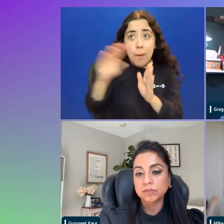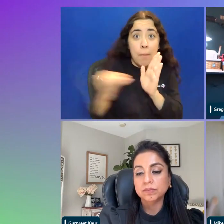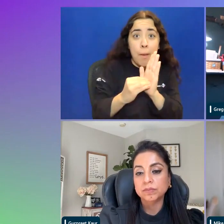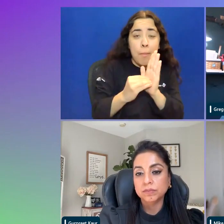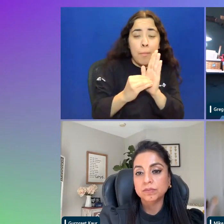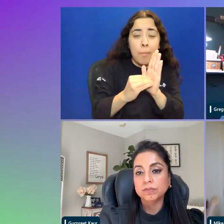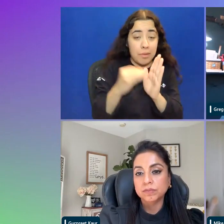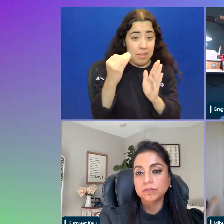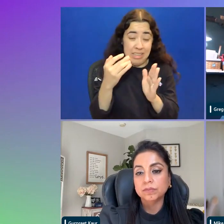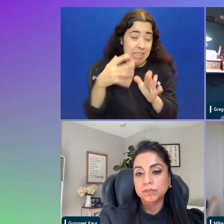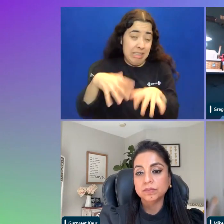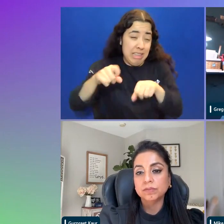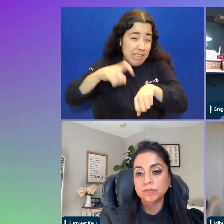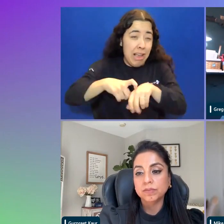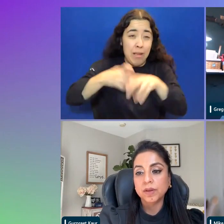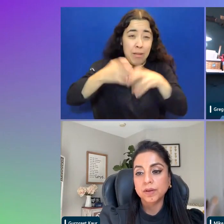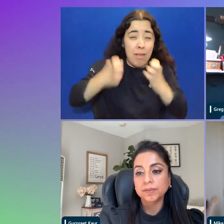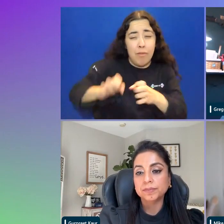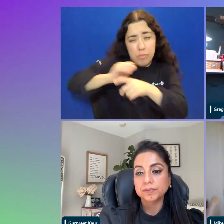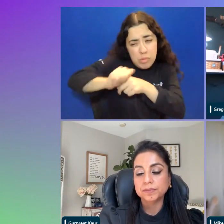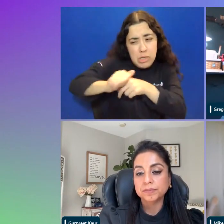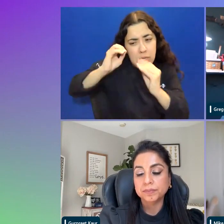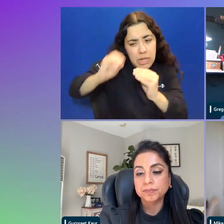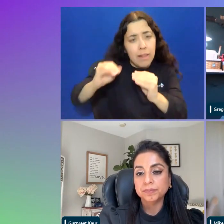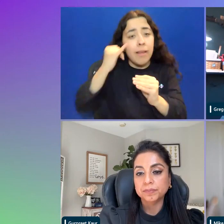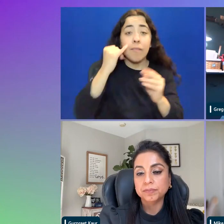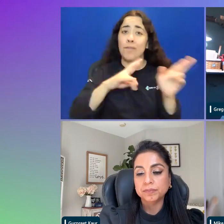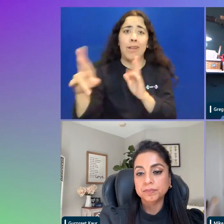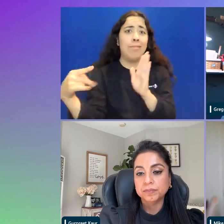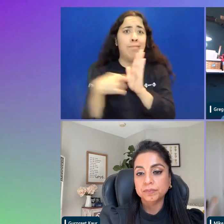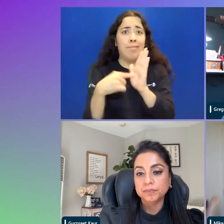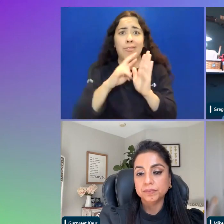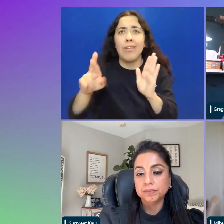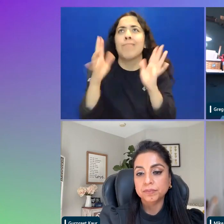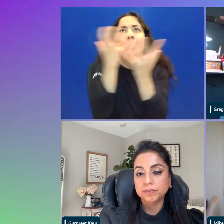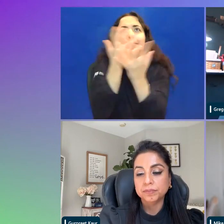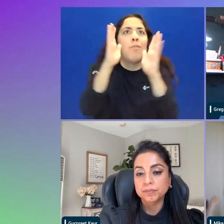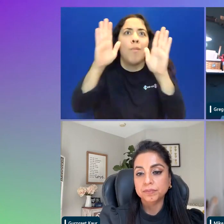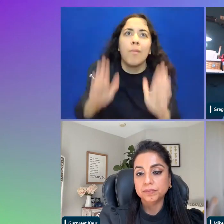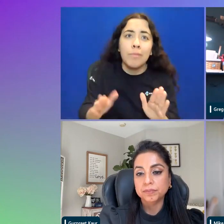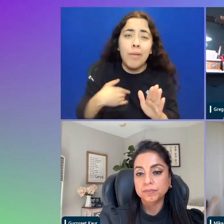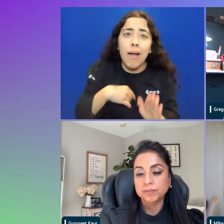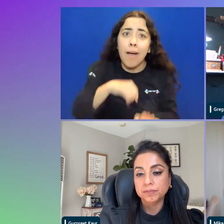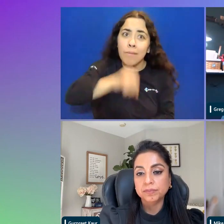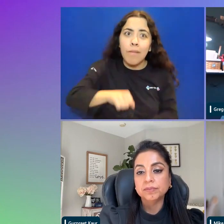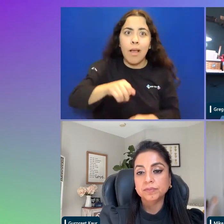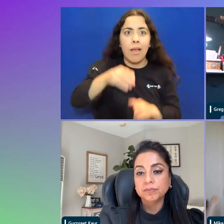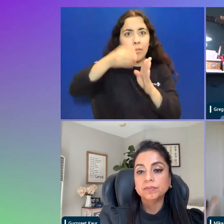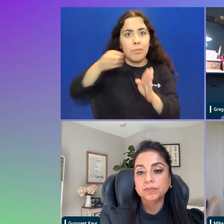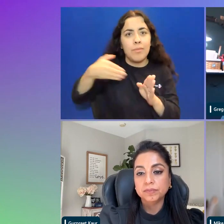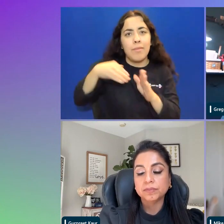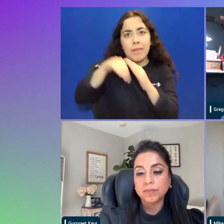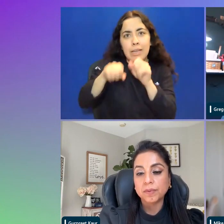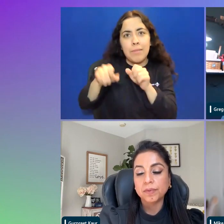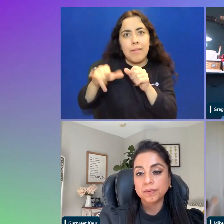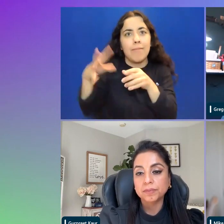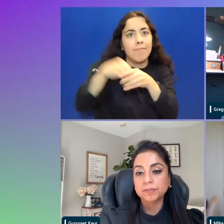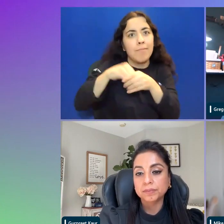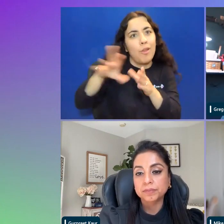can come ready with that. That's fantastic. Um, in terms of the roles, like personally, I love it when people have accessibility as a part of their role because again, I want as